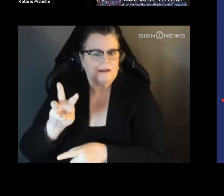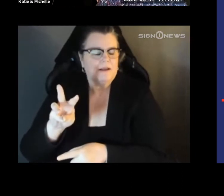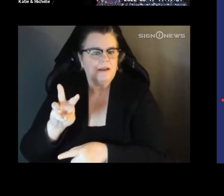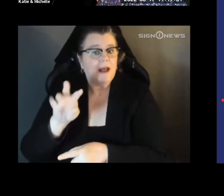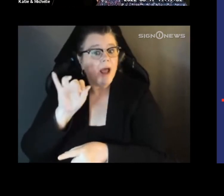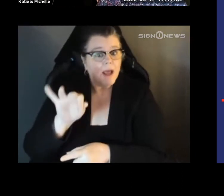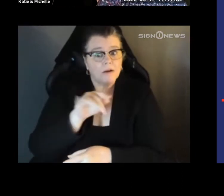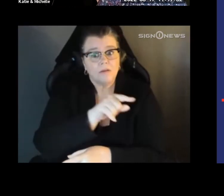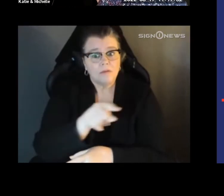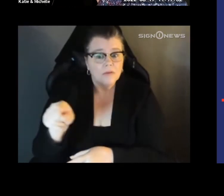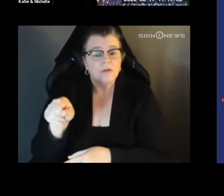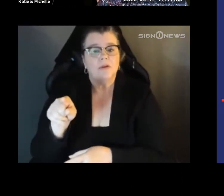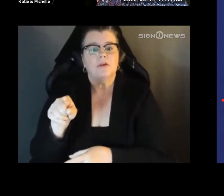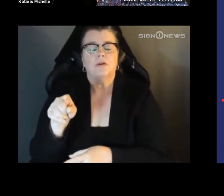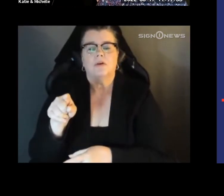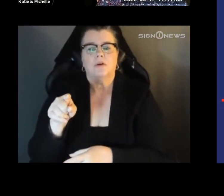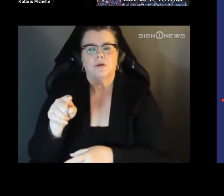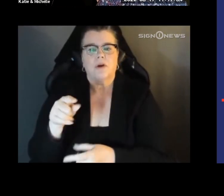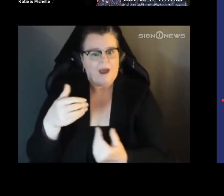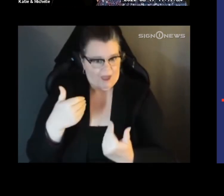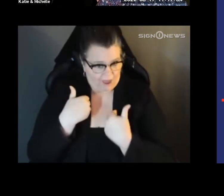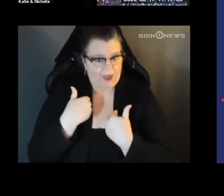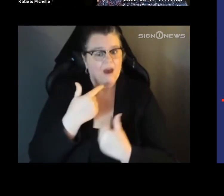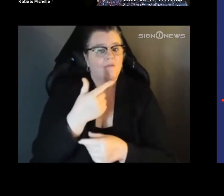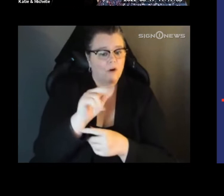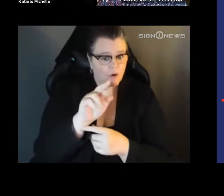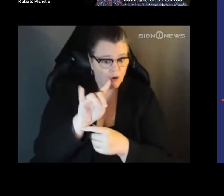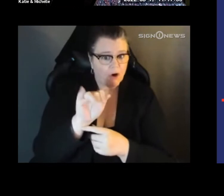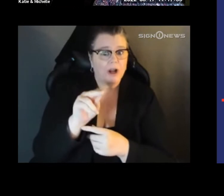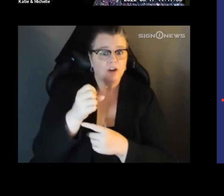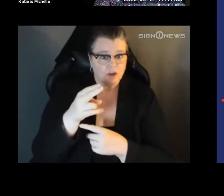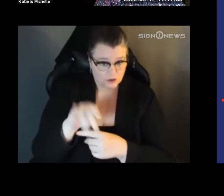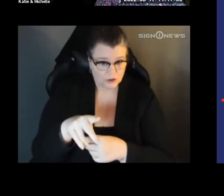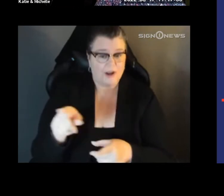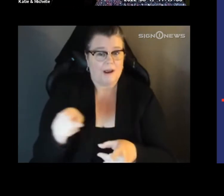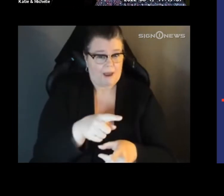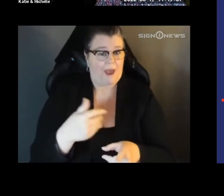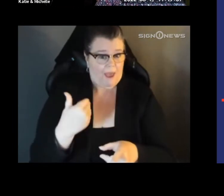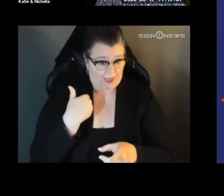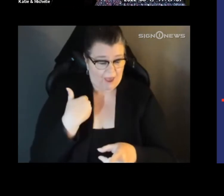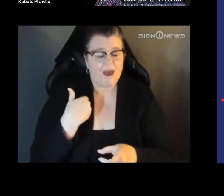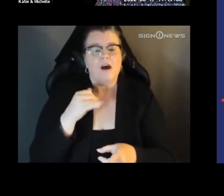of you have guardianship you can learn about how to terminate it if that's something you want to do